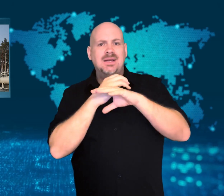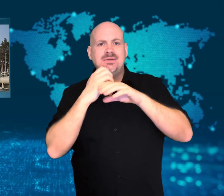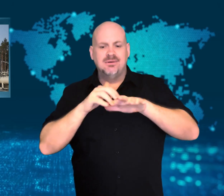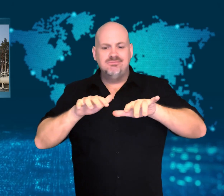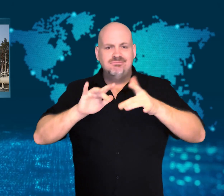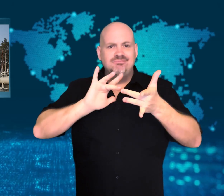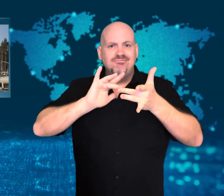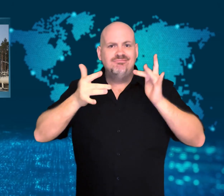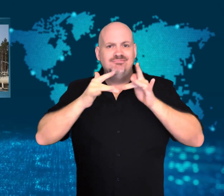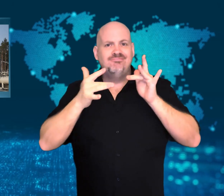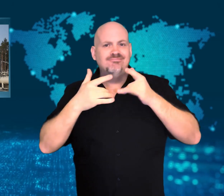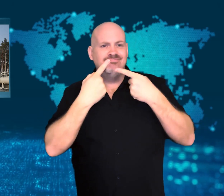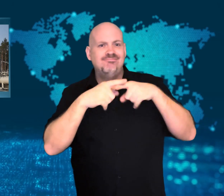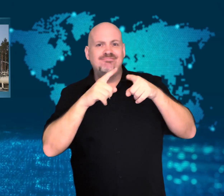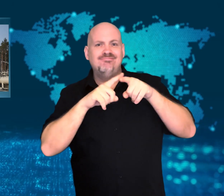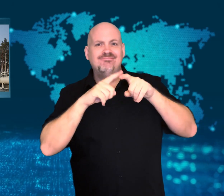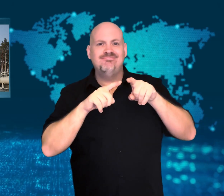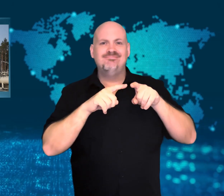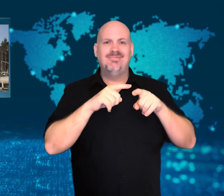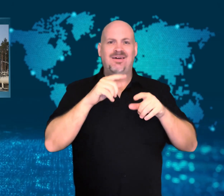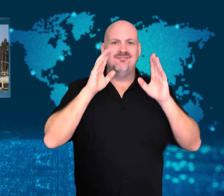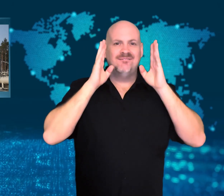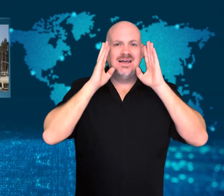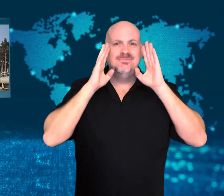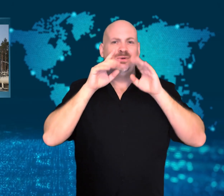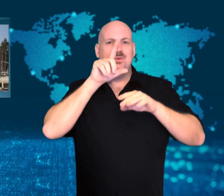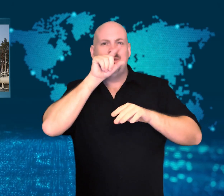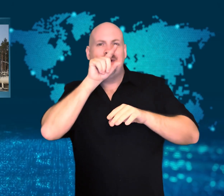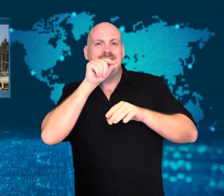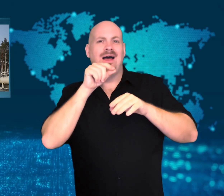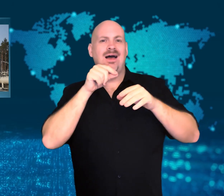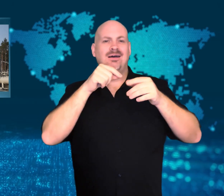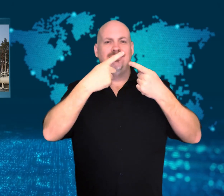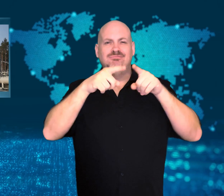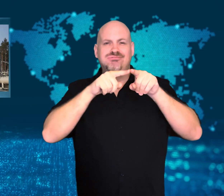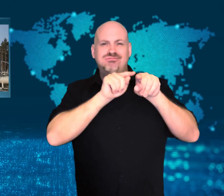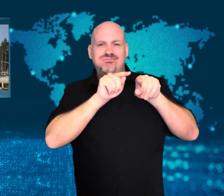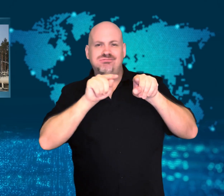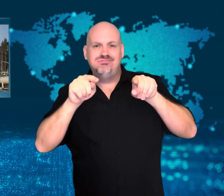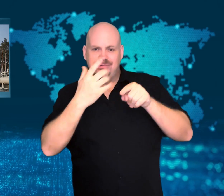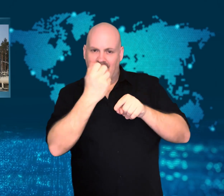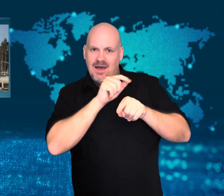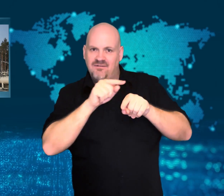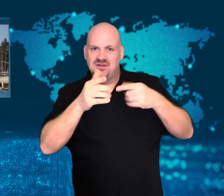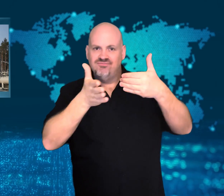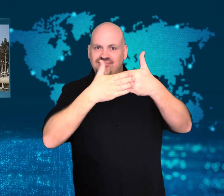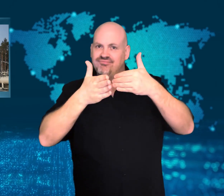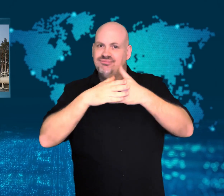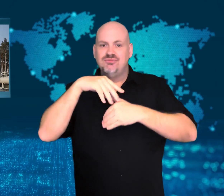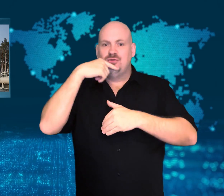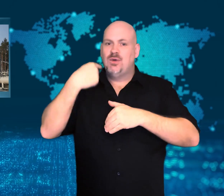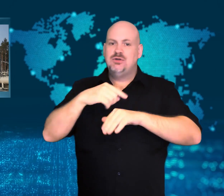including McDonalds, social media companies,